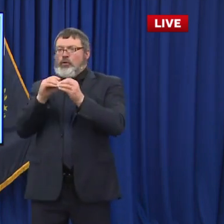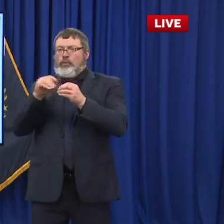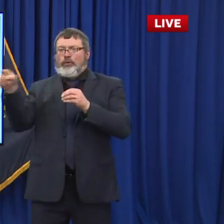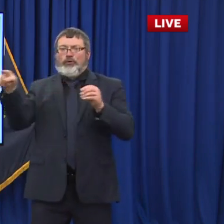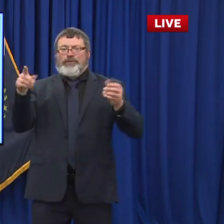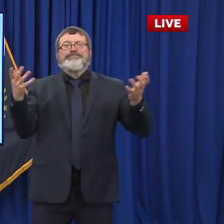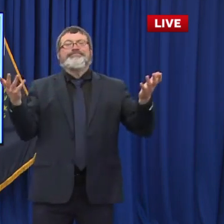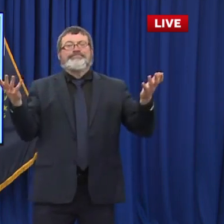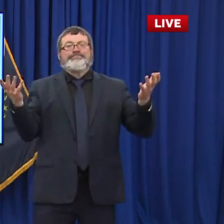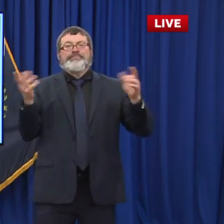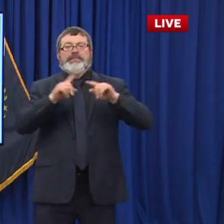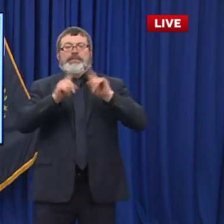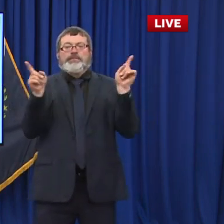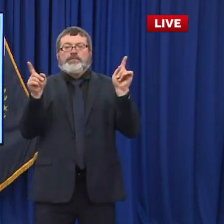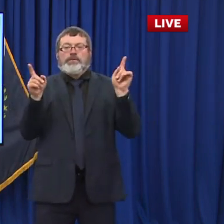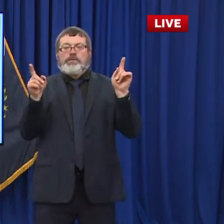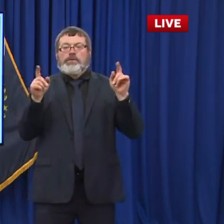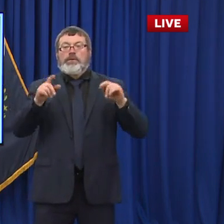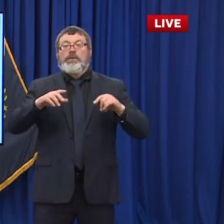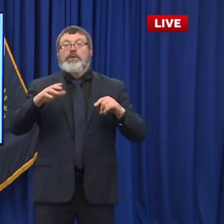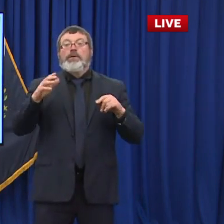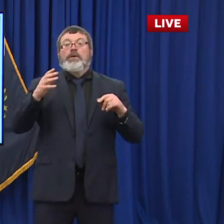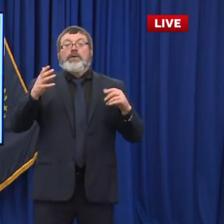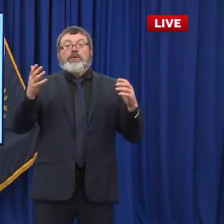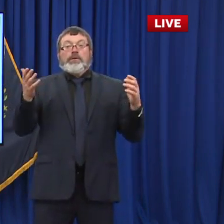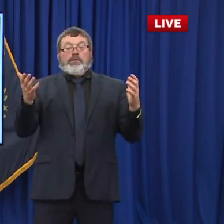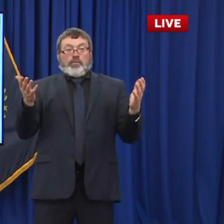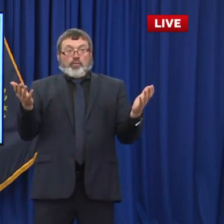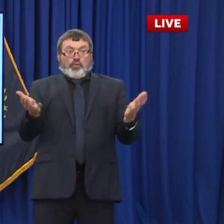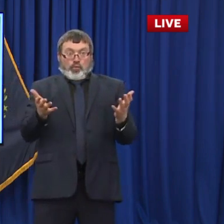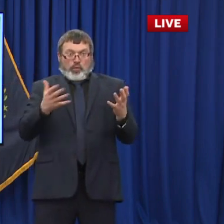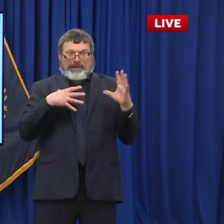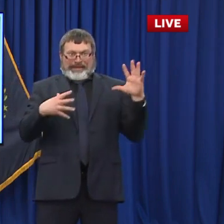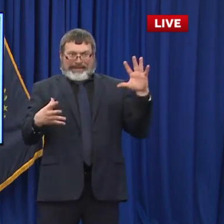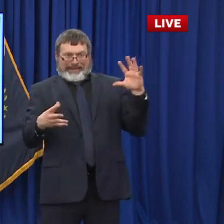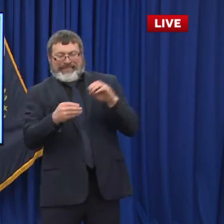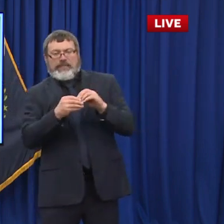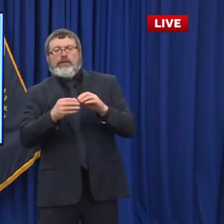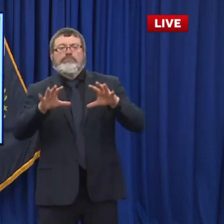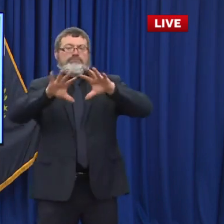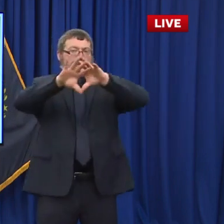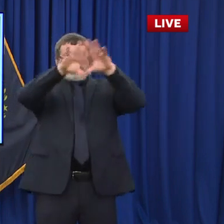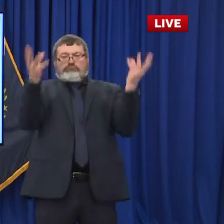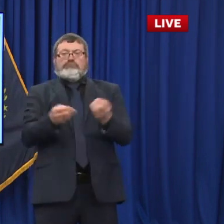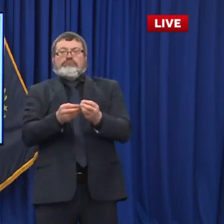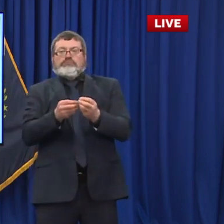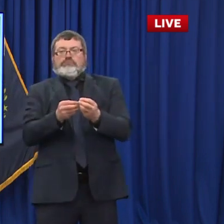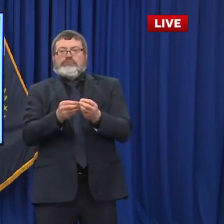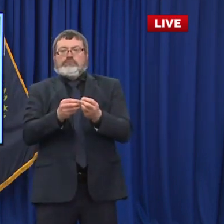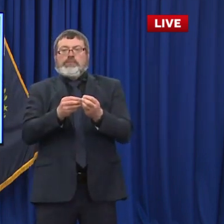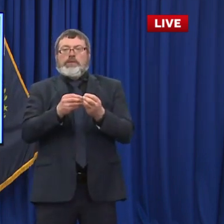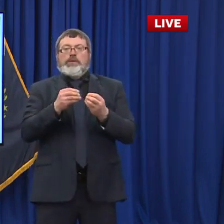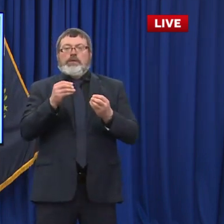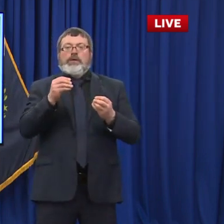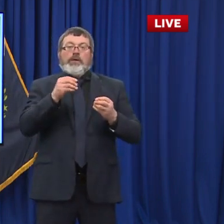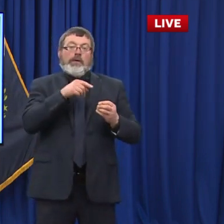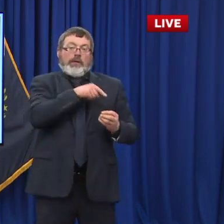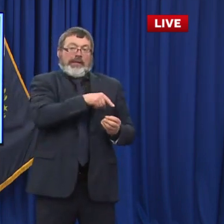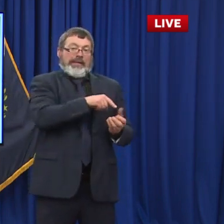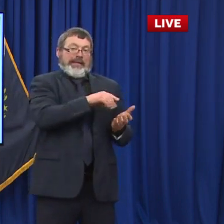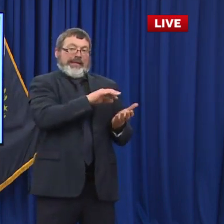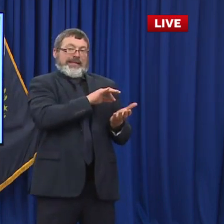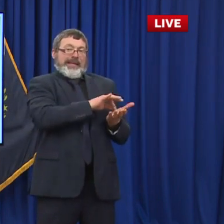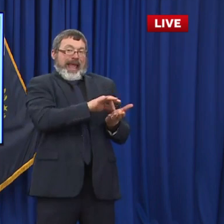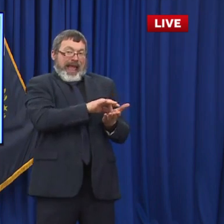THAT’S THE MOST ACCURATE NUMBER IN TERMS OF HOW MANY COVID PATIENTS ARE IN BED OR IN A BED AT ANY GIVEN TIME, BUT WE ONLY DO CONTACT TRACING WITH OUR NEW HAMPSHIRE CITIZENS.